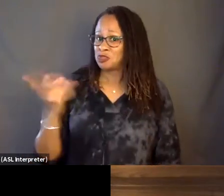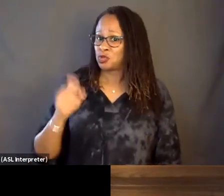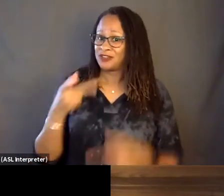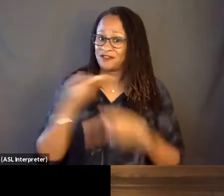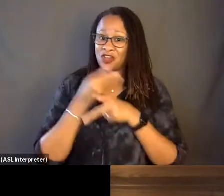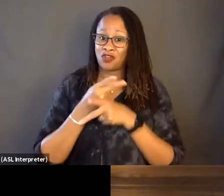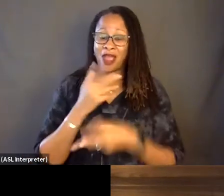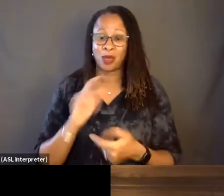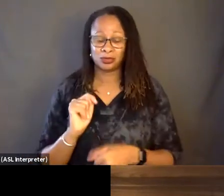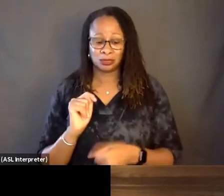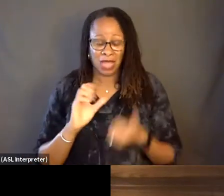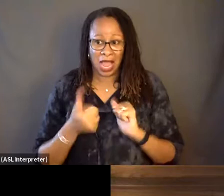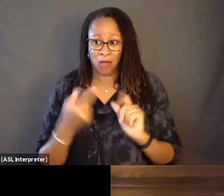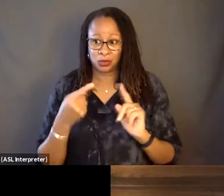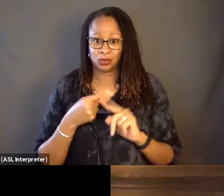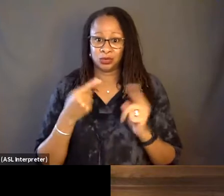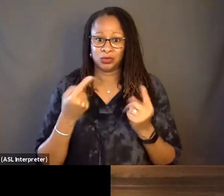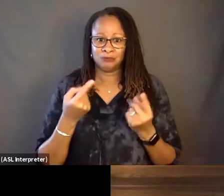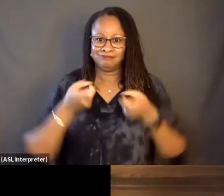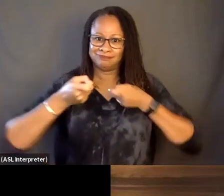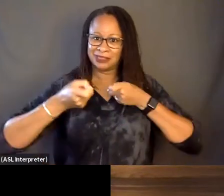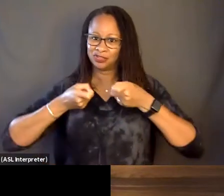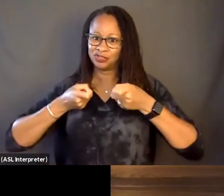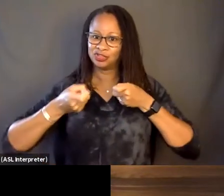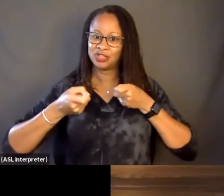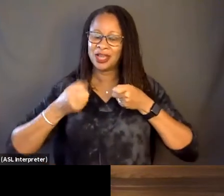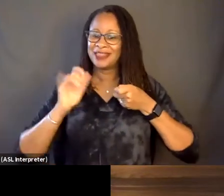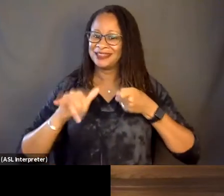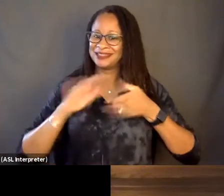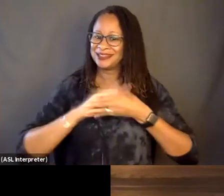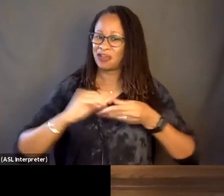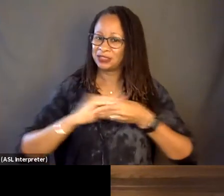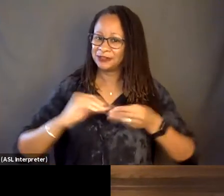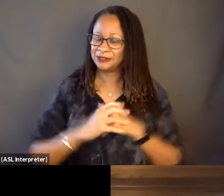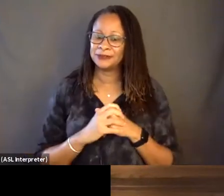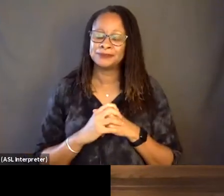how to manage this narrative in a way that may